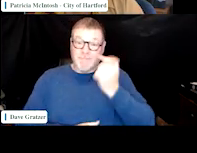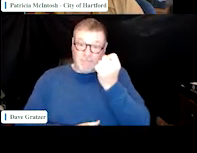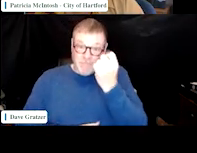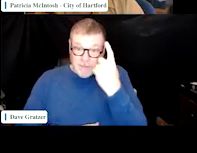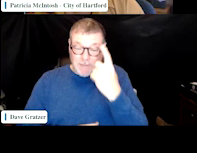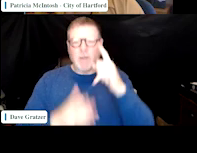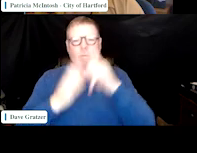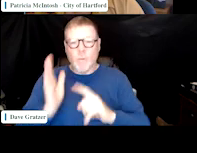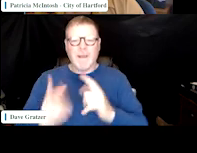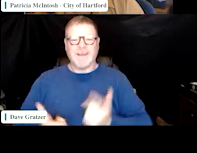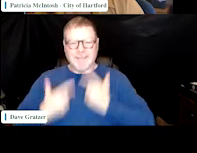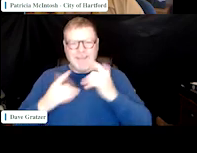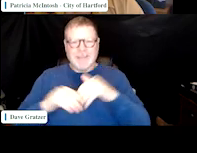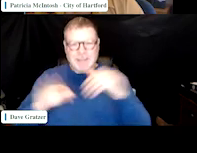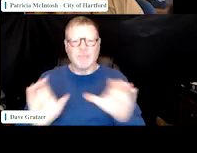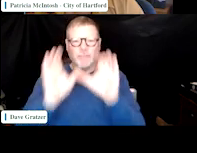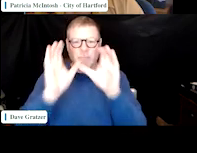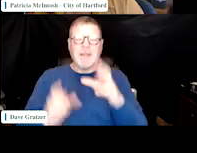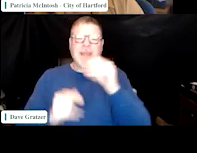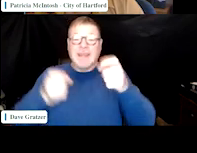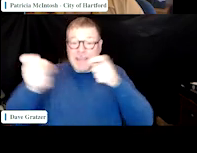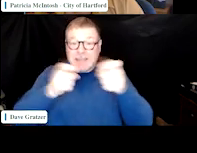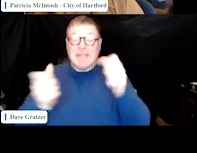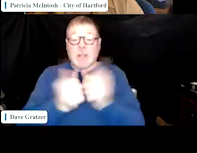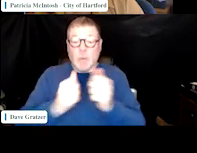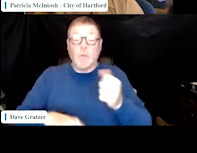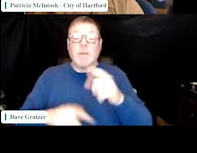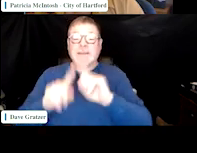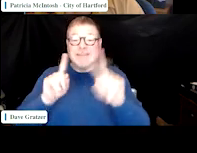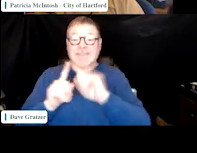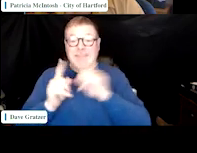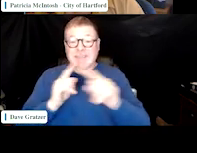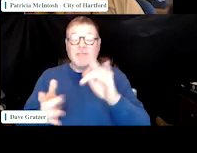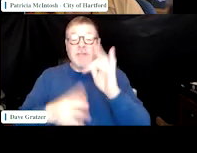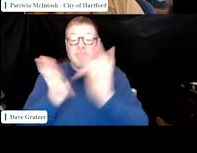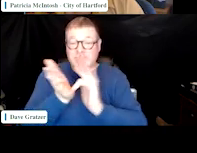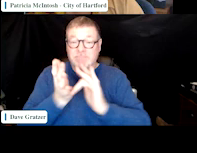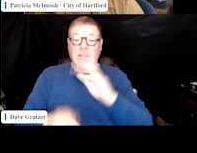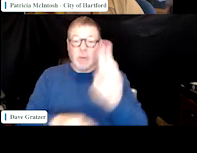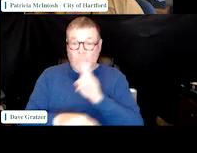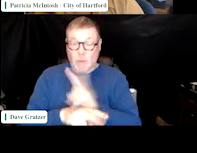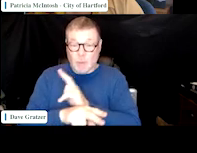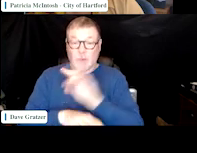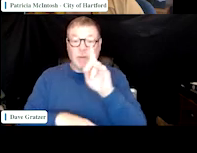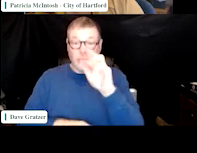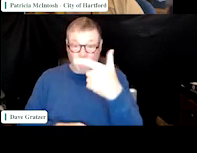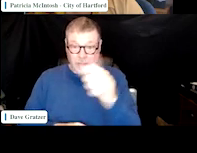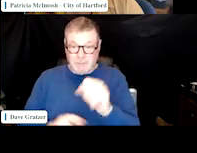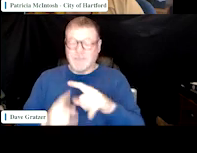of what living in crisis and dealing with substance use is all about. Happily, she has been in recovery